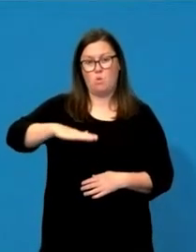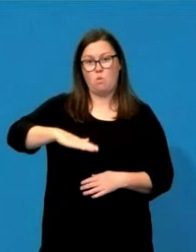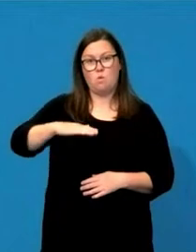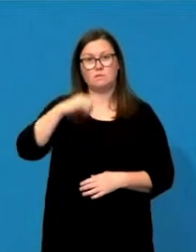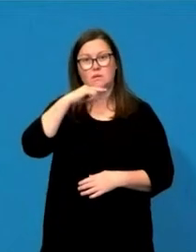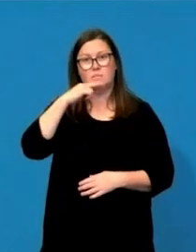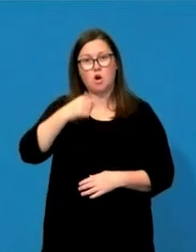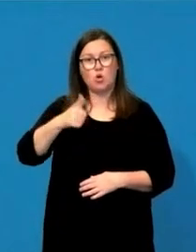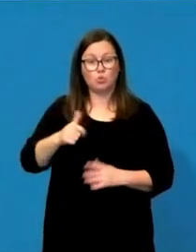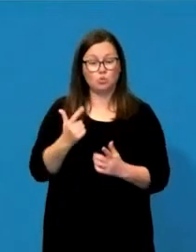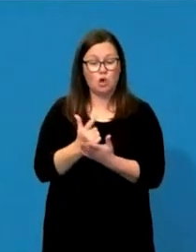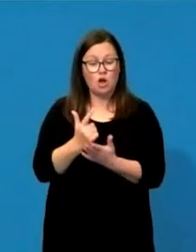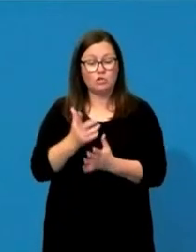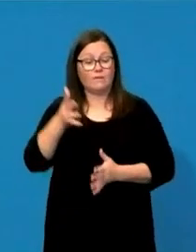home, and he's been learning them at school as well.